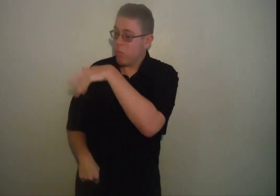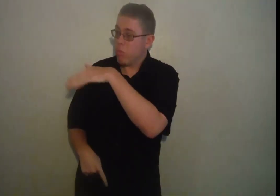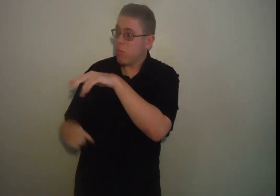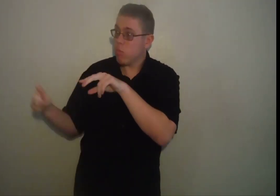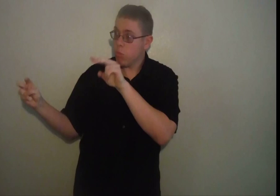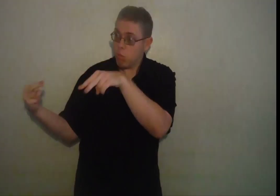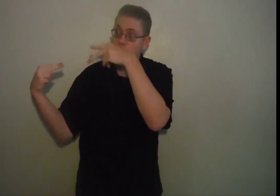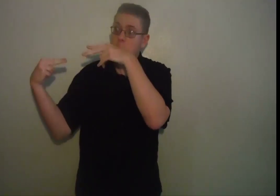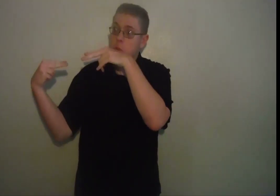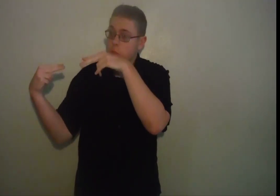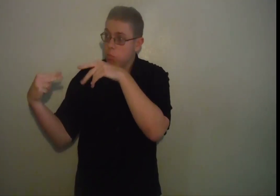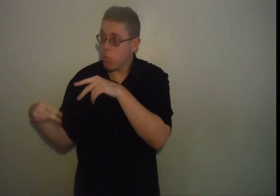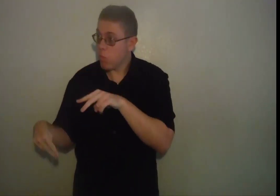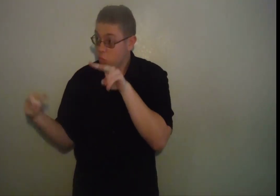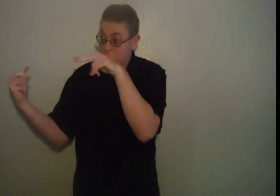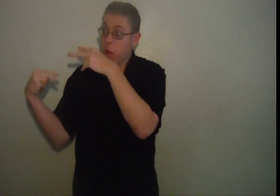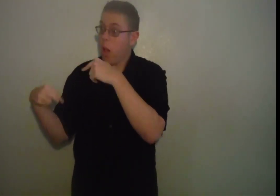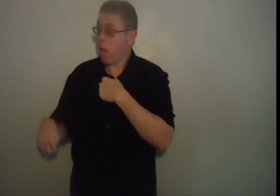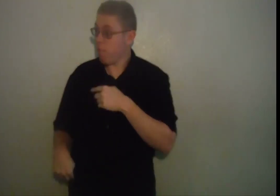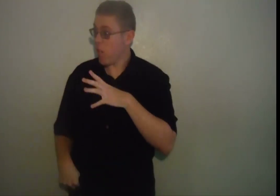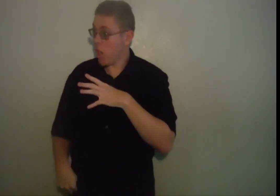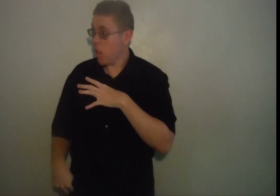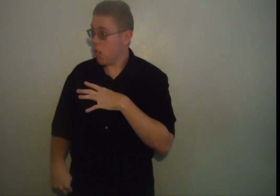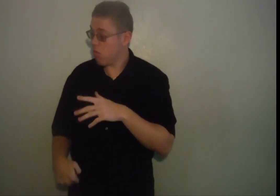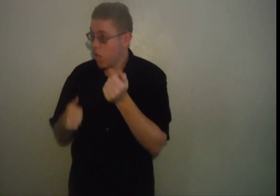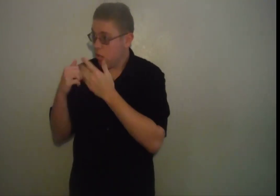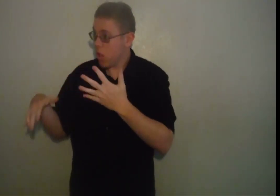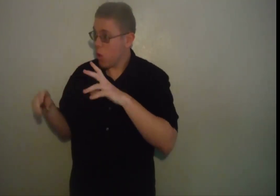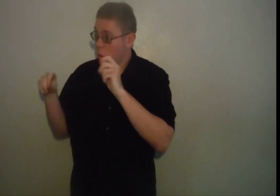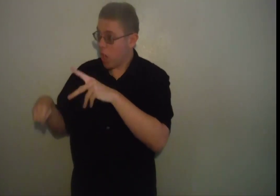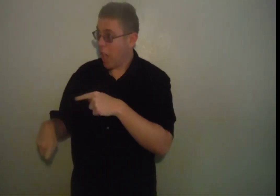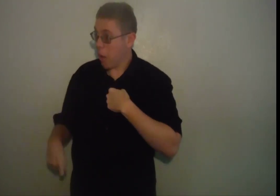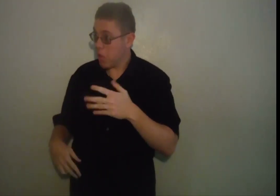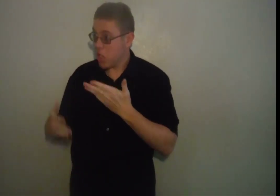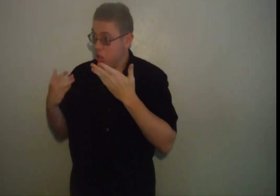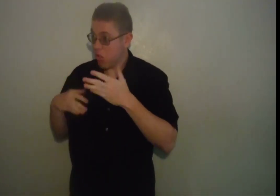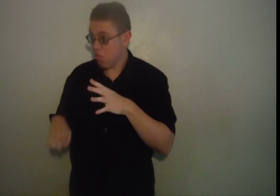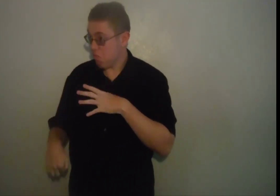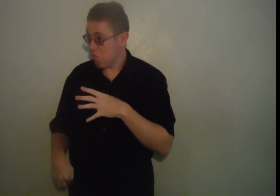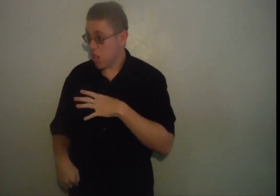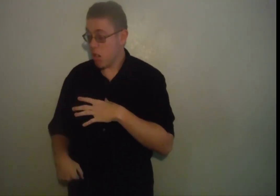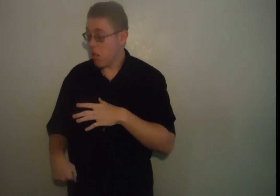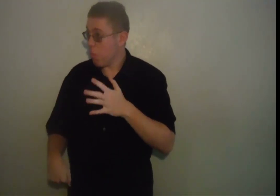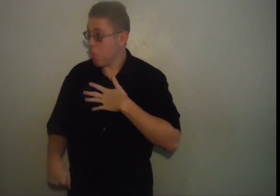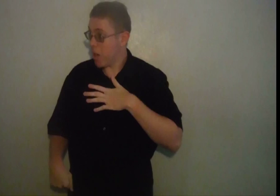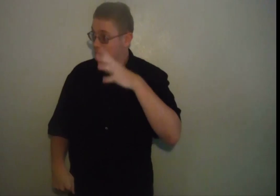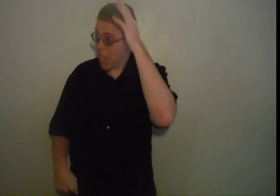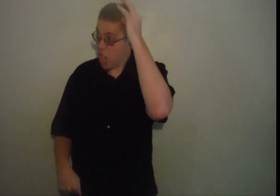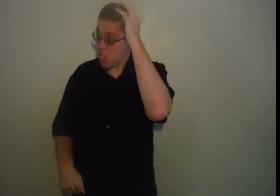I smiled at her, I told her to look at me, I’m right here, I’m okay, everything’s okay, I’m right here.